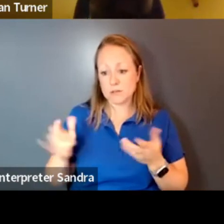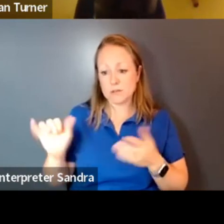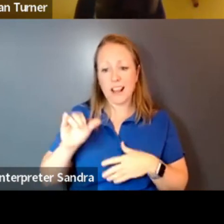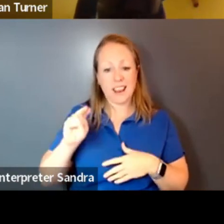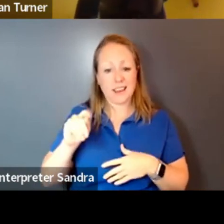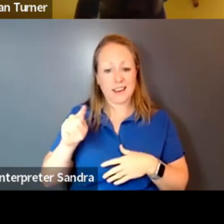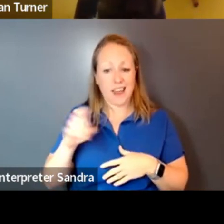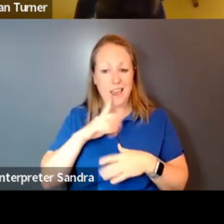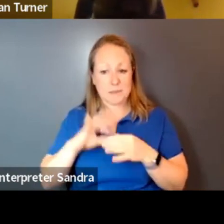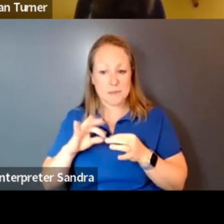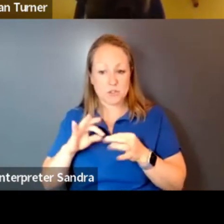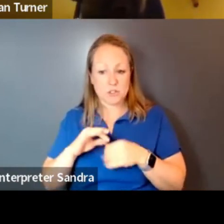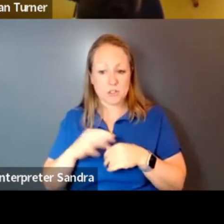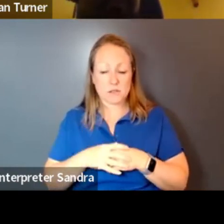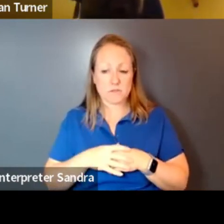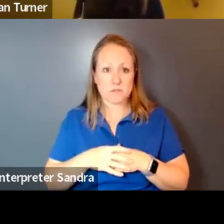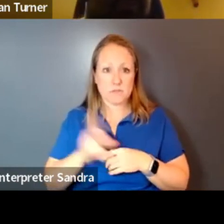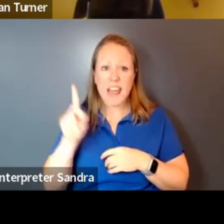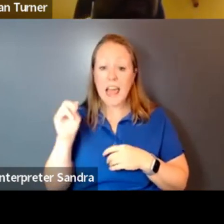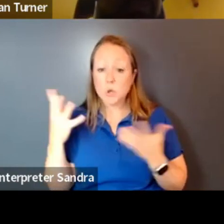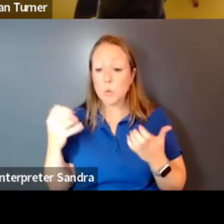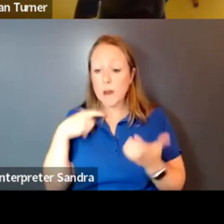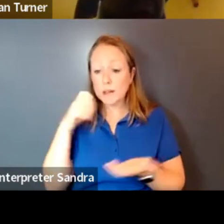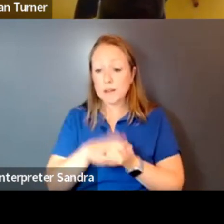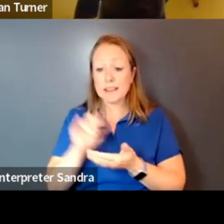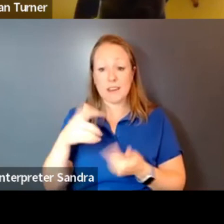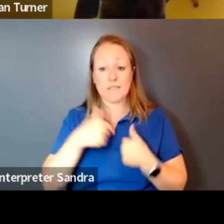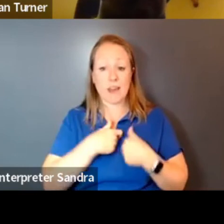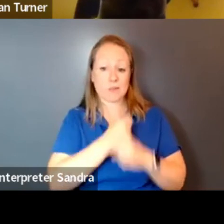out, like, I would like to believe that if I was a traditional case manager, and